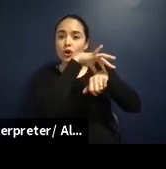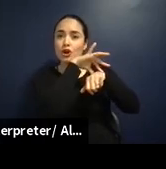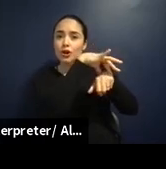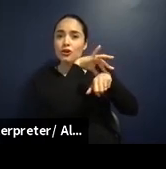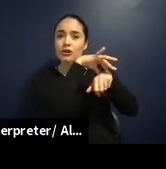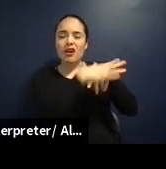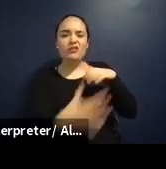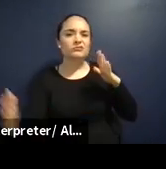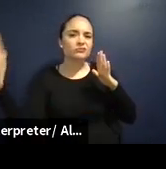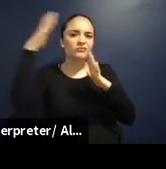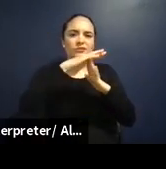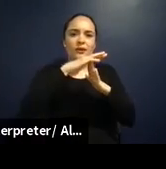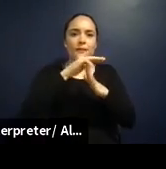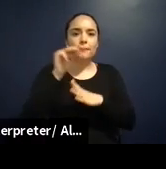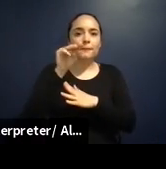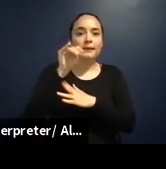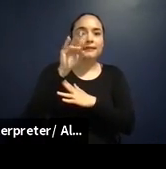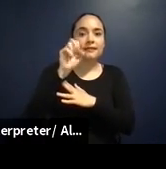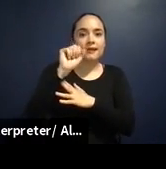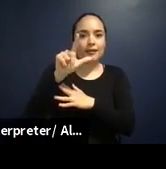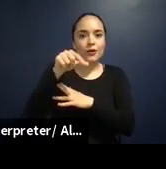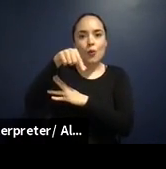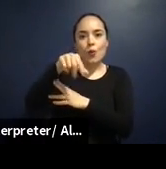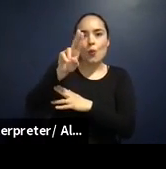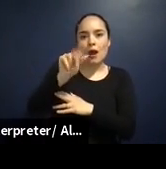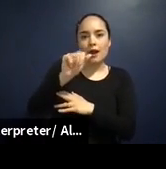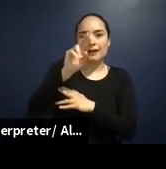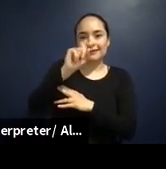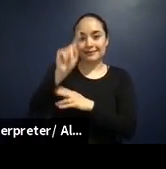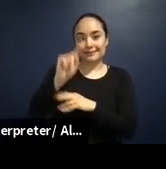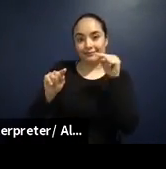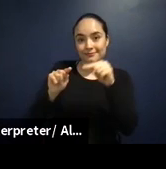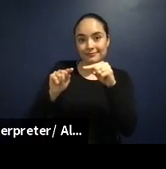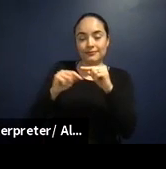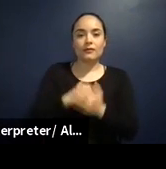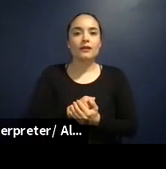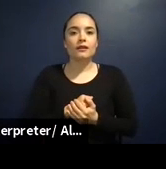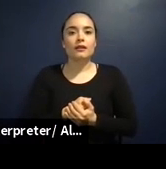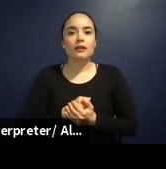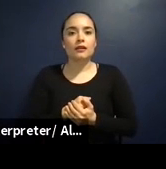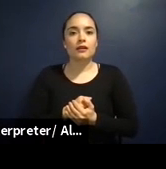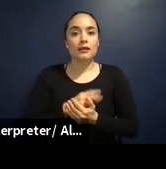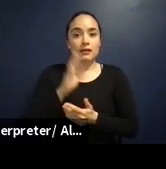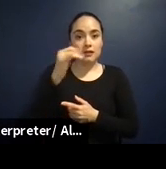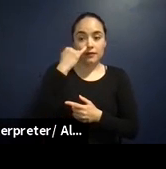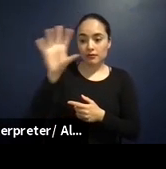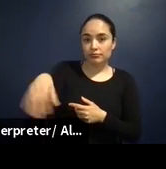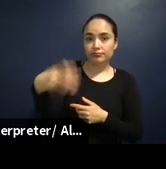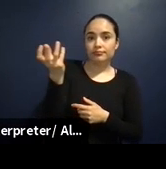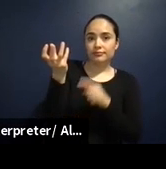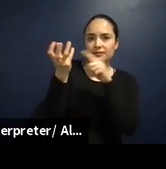put, again, a piece of quartz into your, what was your thing called there, Sarah? [Sarah]: The blast furnace?